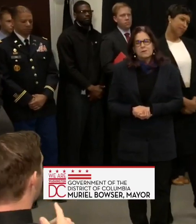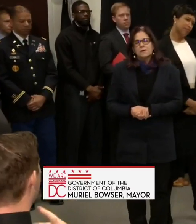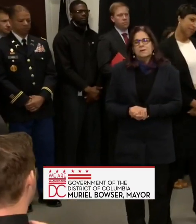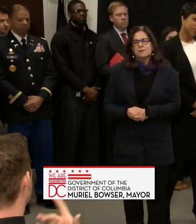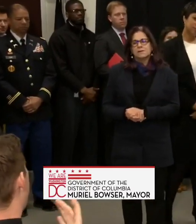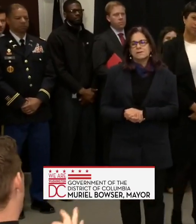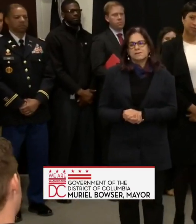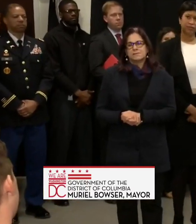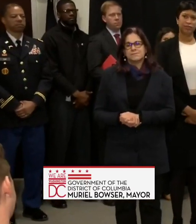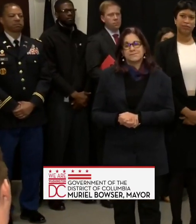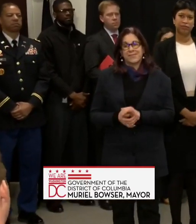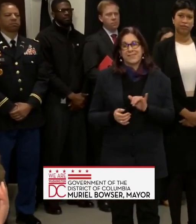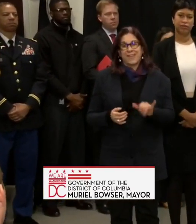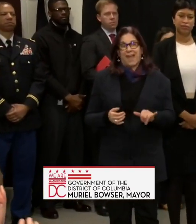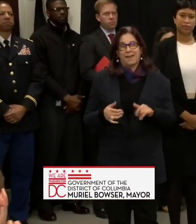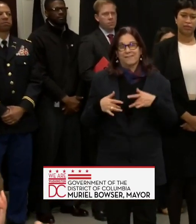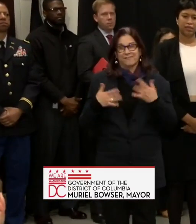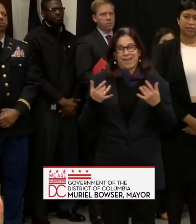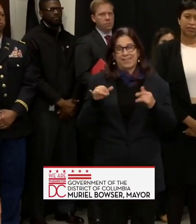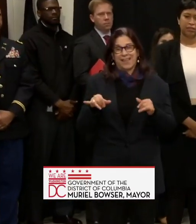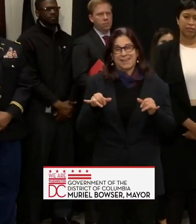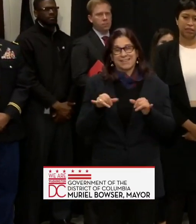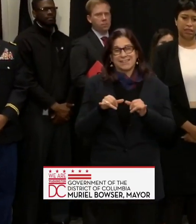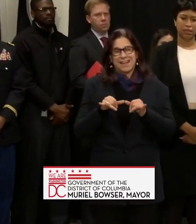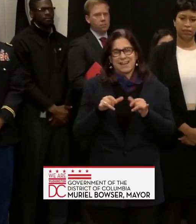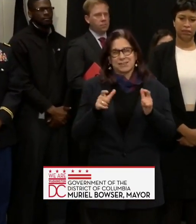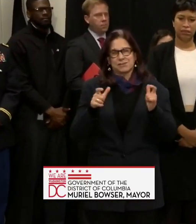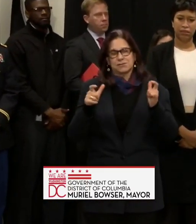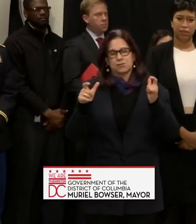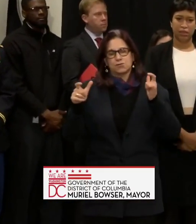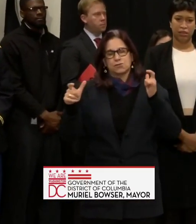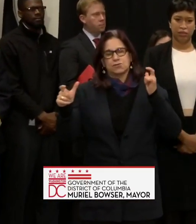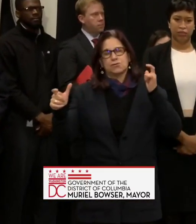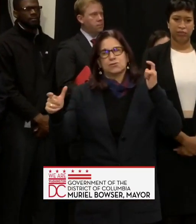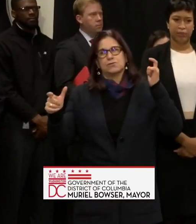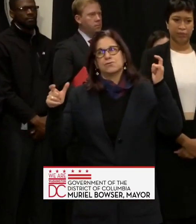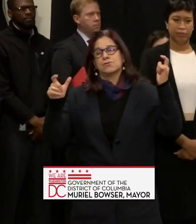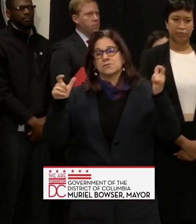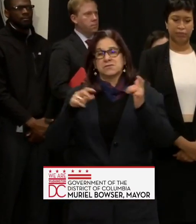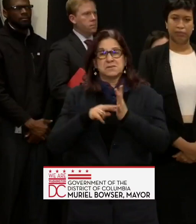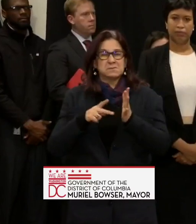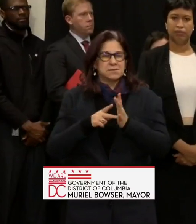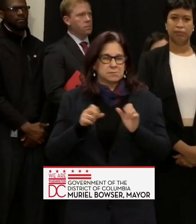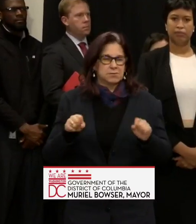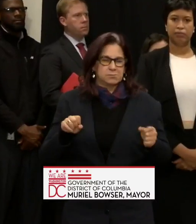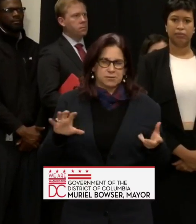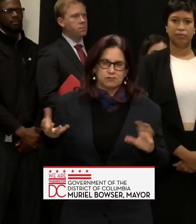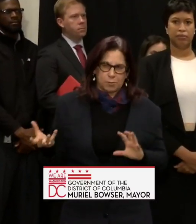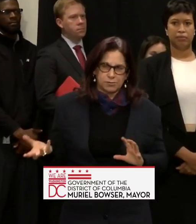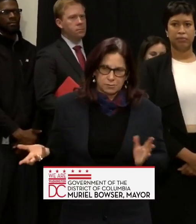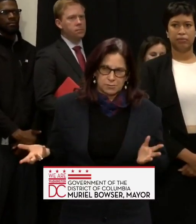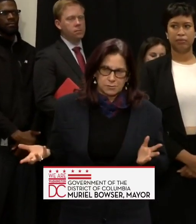GOING TO NECESSARILY DISRUPT THE CITY, AND WE ARE DOING EVERYTHING WE CAN WORKING TOGETHER, THE SECRET SERVICE